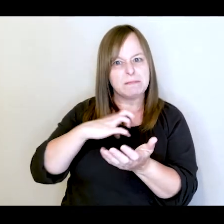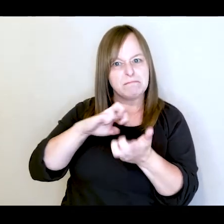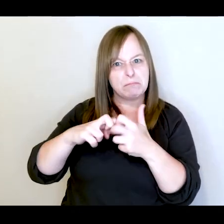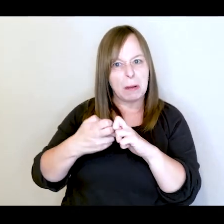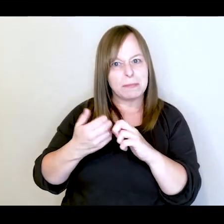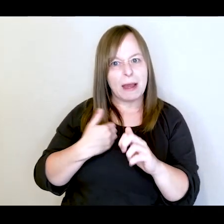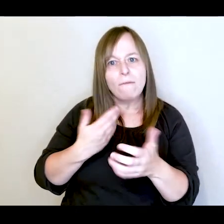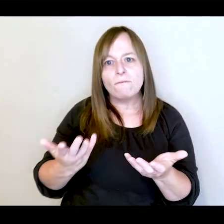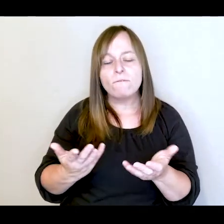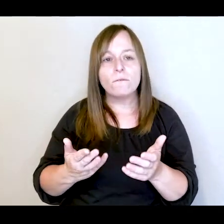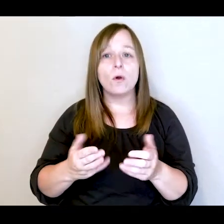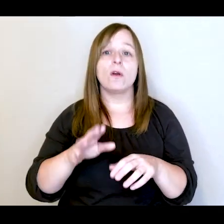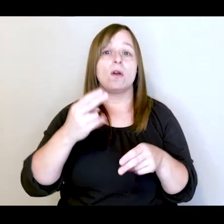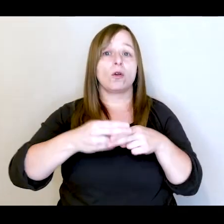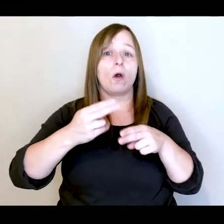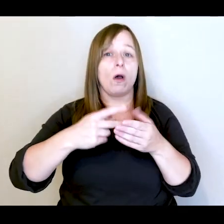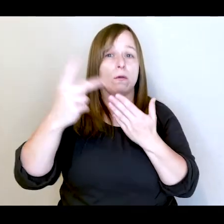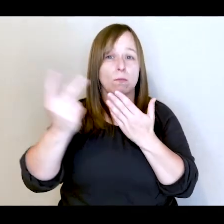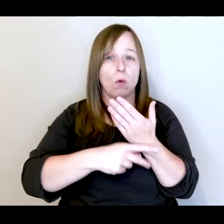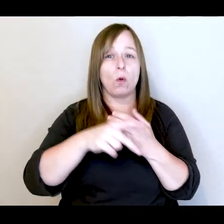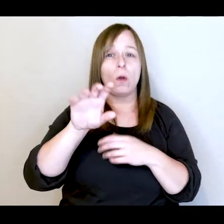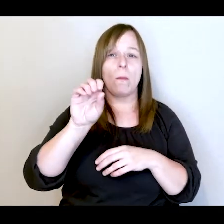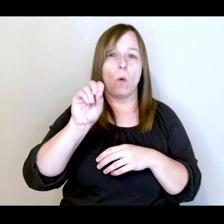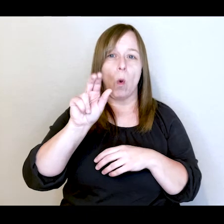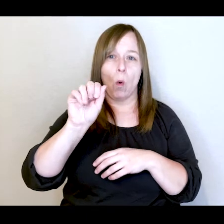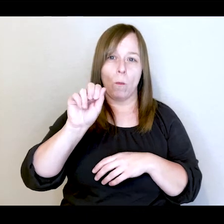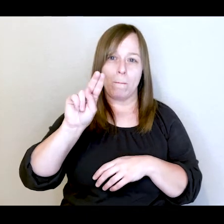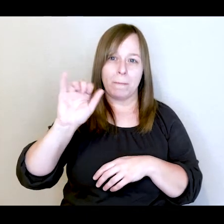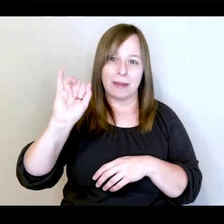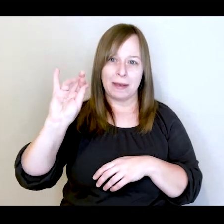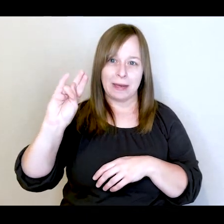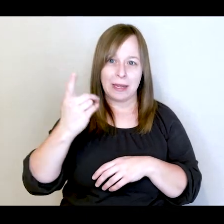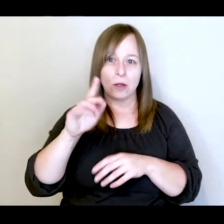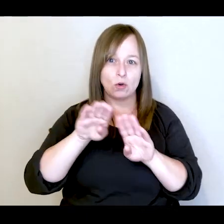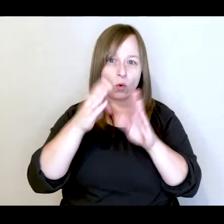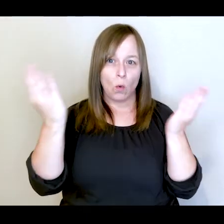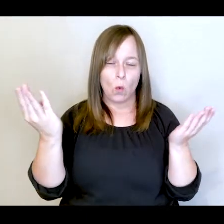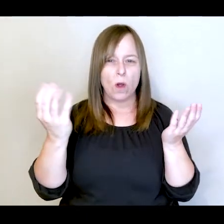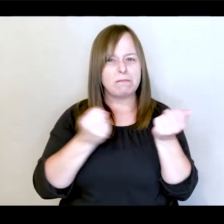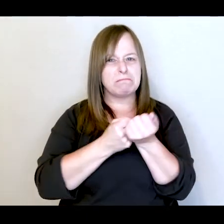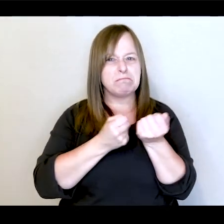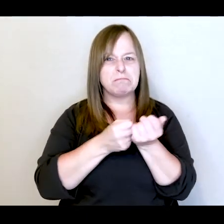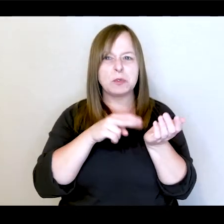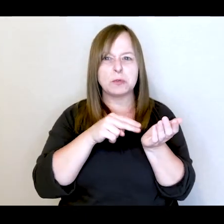There is Opening Doors, which is another statewide program to assist nursing home residents